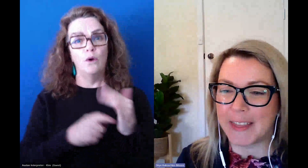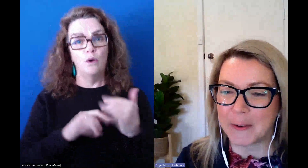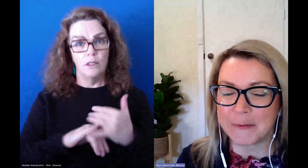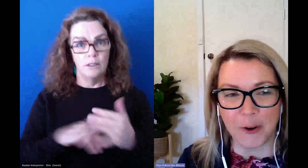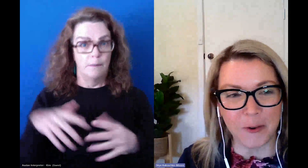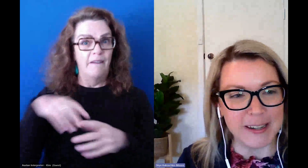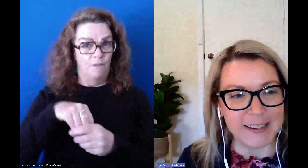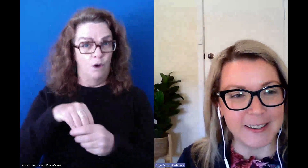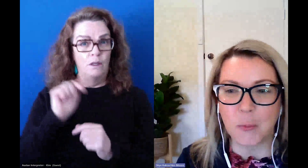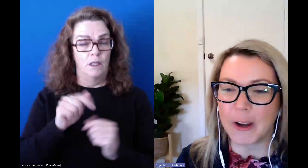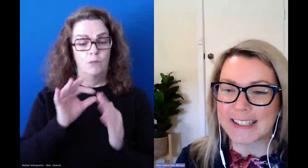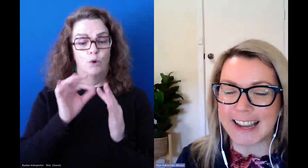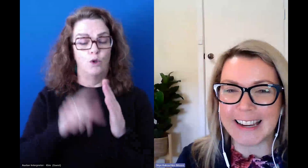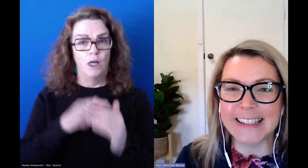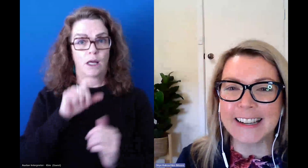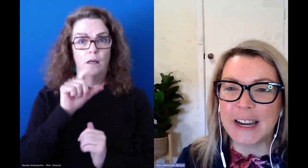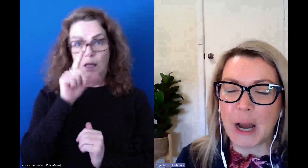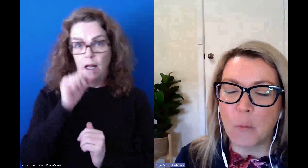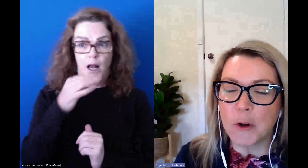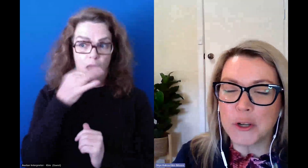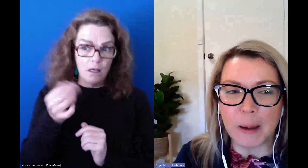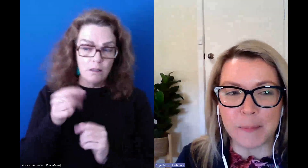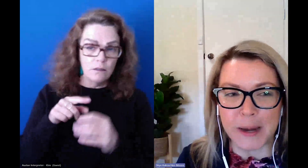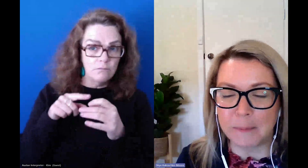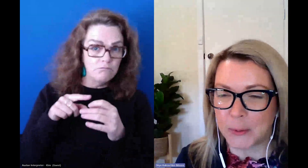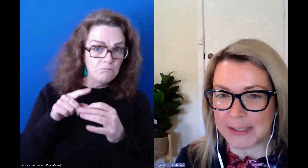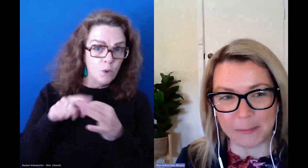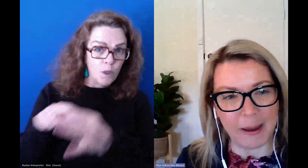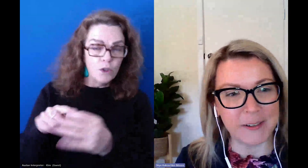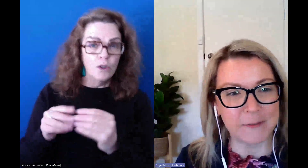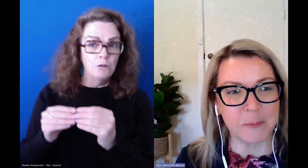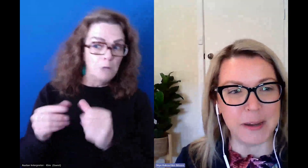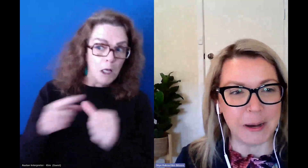their involvement in the work to date and what you might be able to expect from being